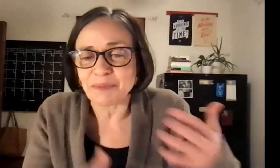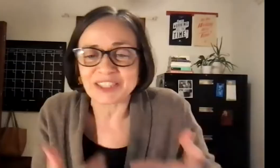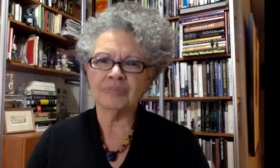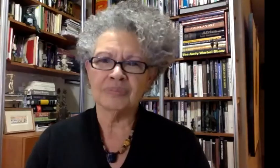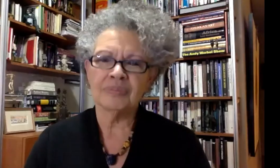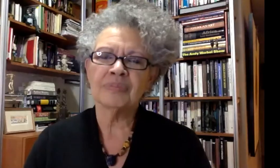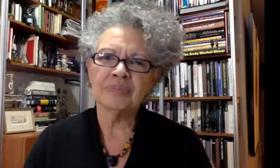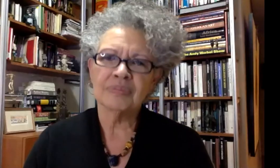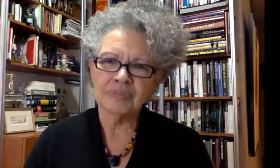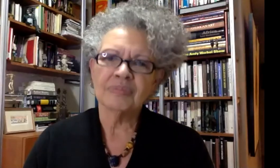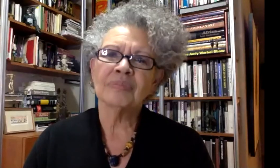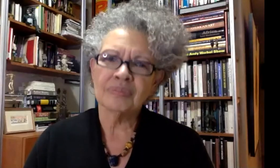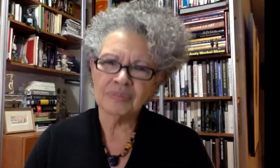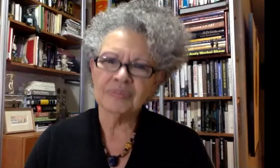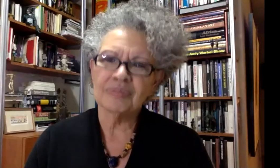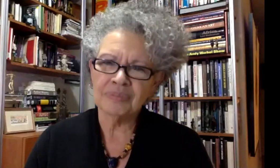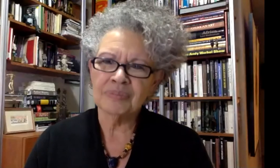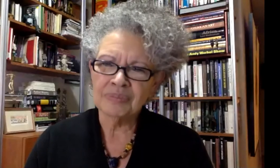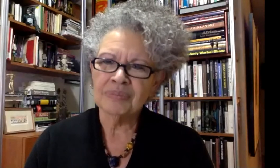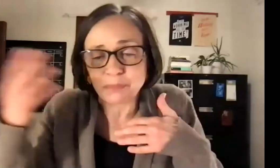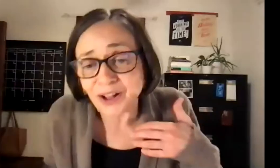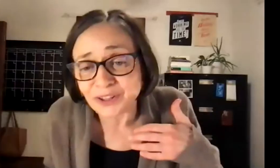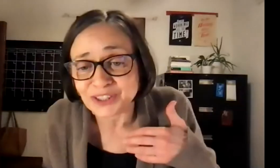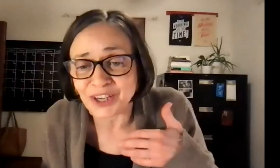was written in the year that I completed my doctorate. So I was still a graduate student